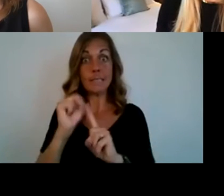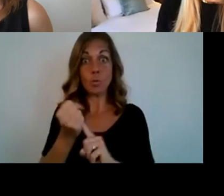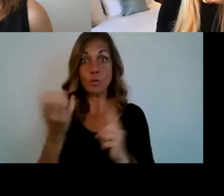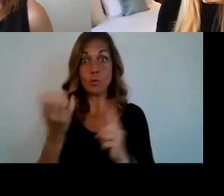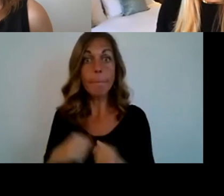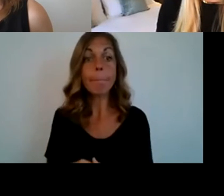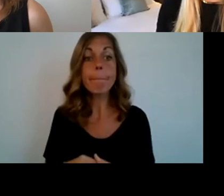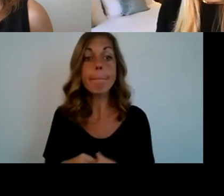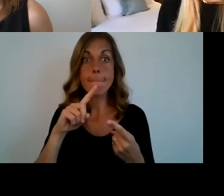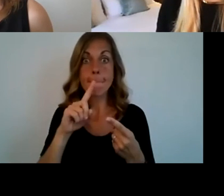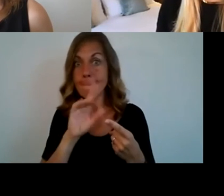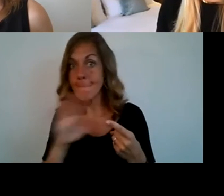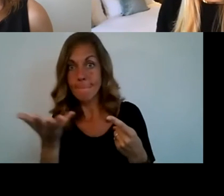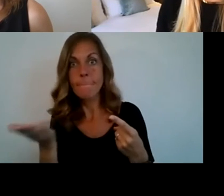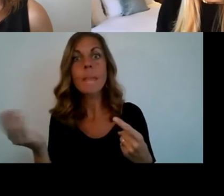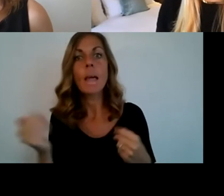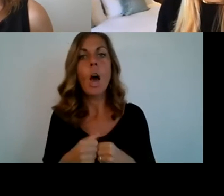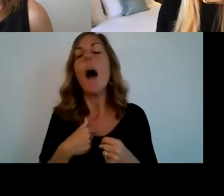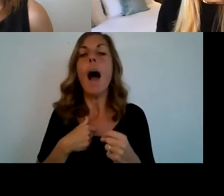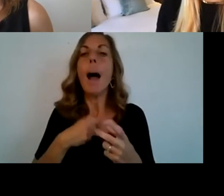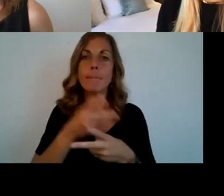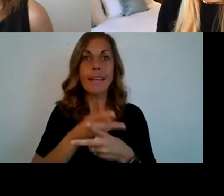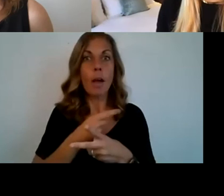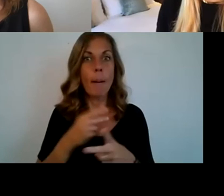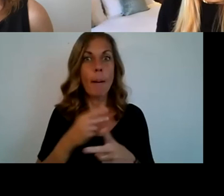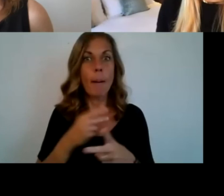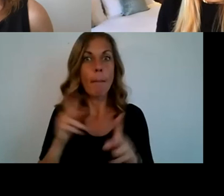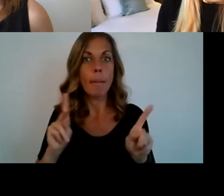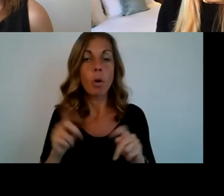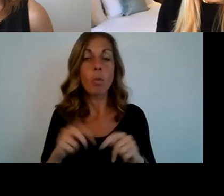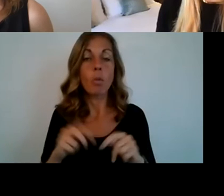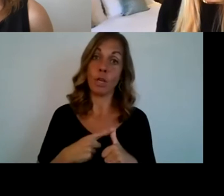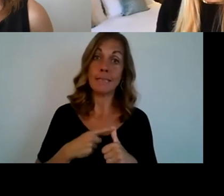my people. Let me well, first, take care of myself and make sure the people in my family